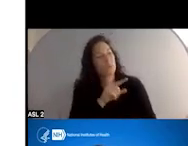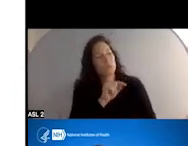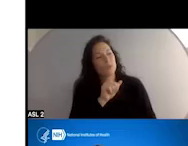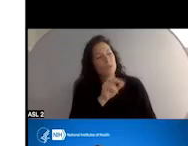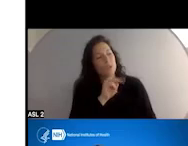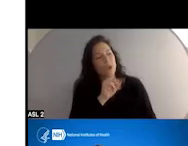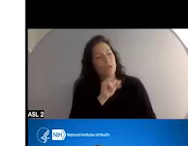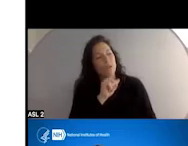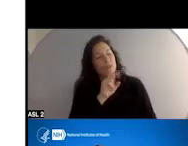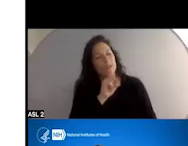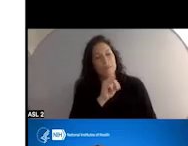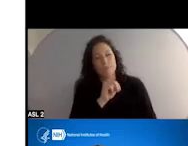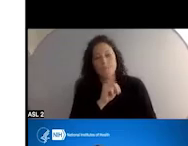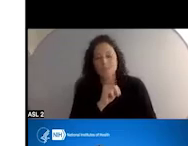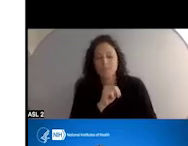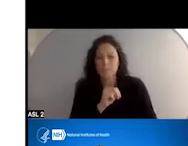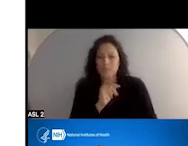If PIs are using data from cores,